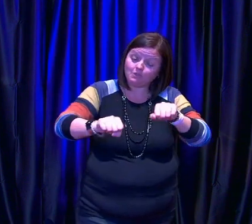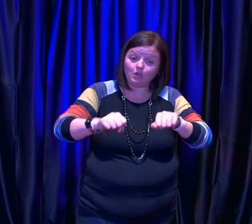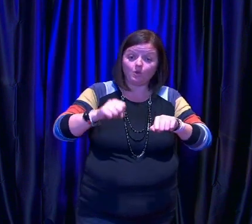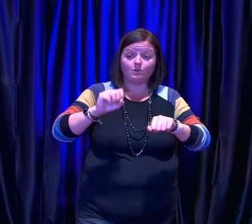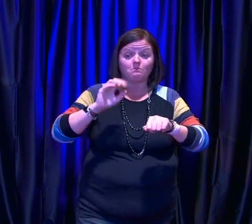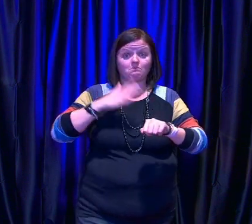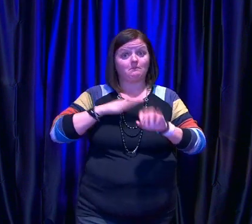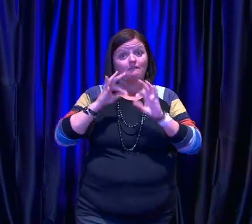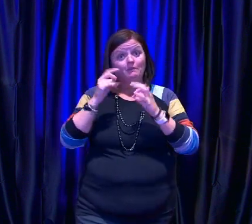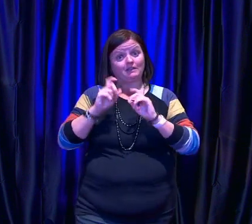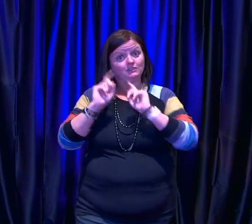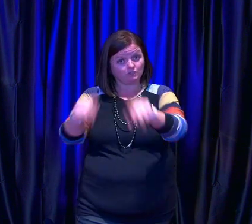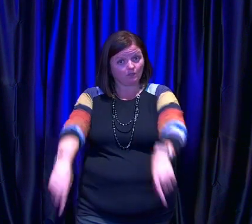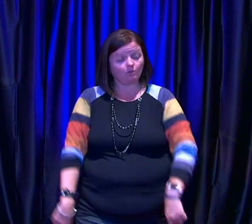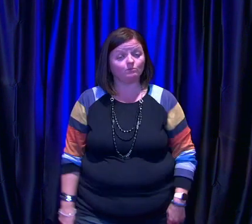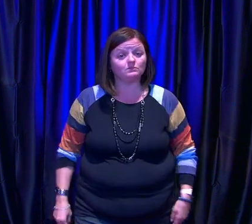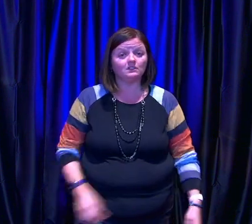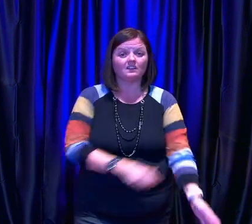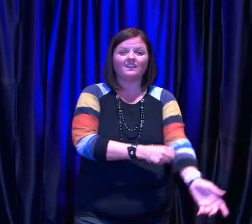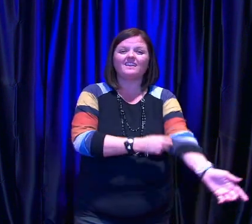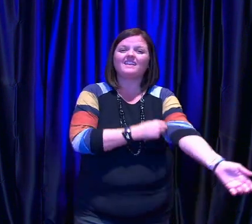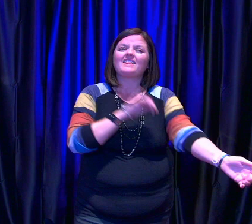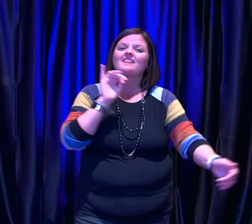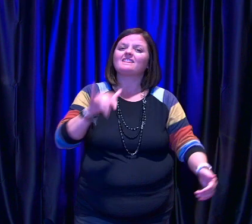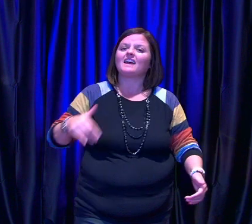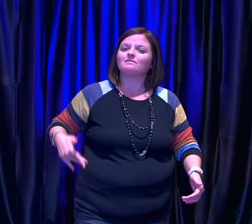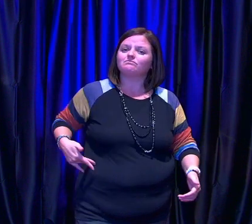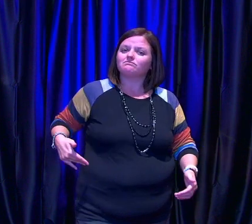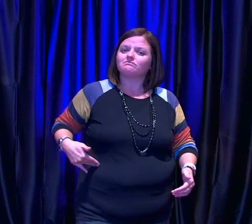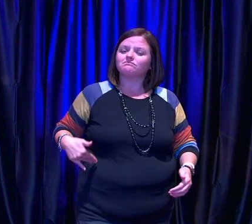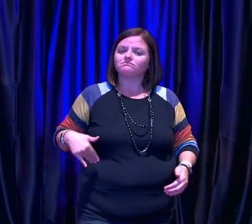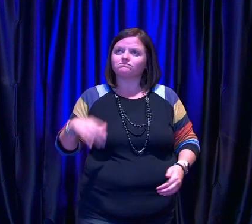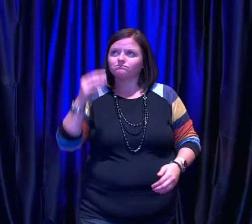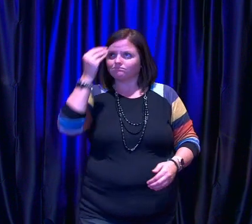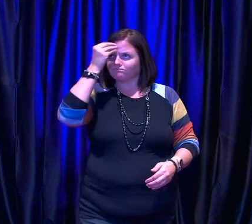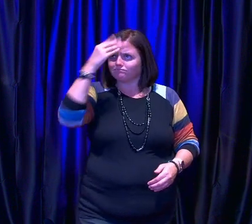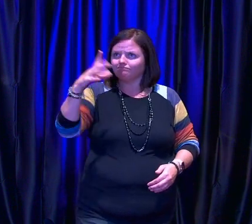it and that sense of obligation and not